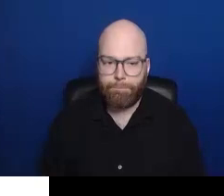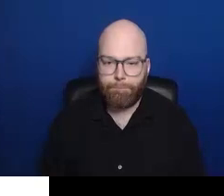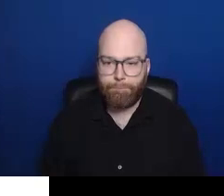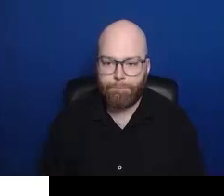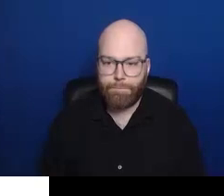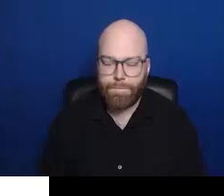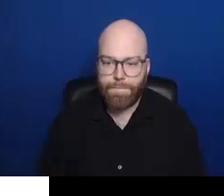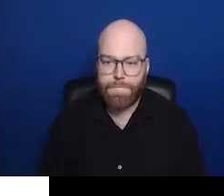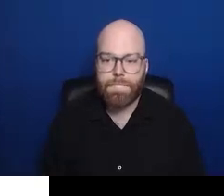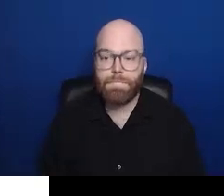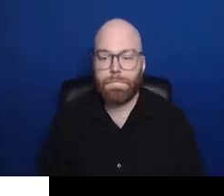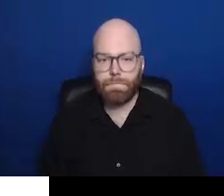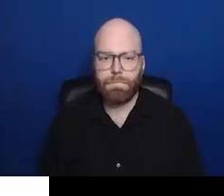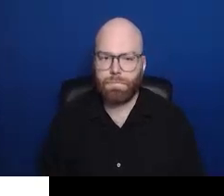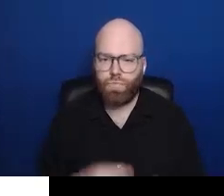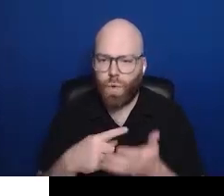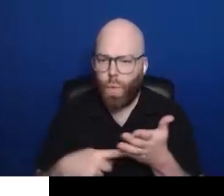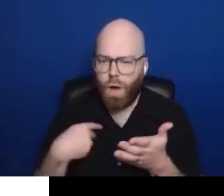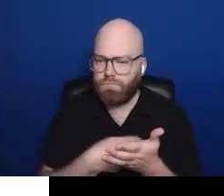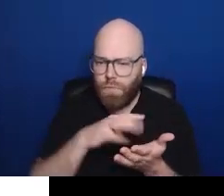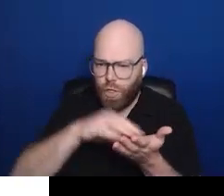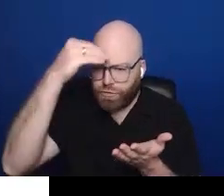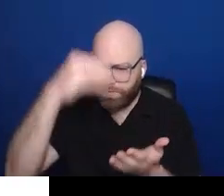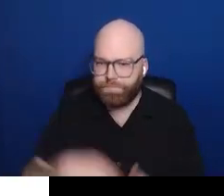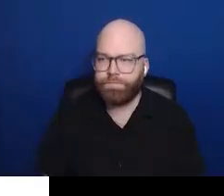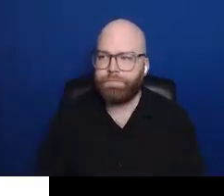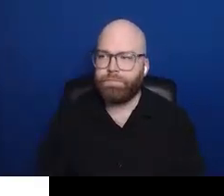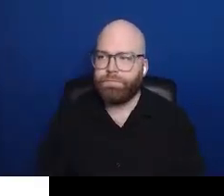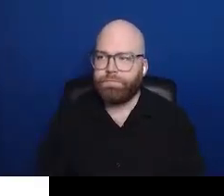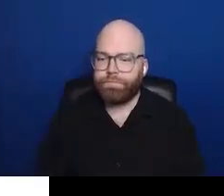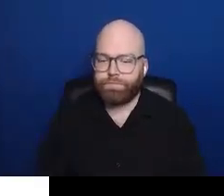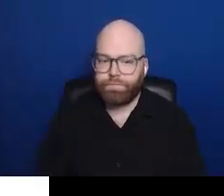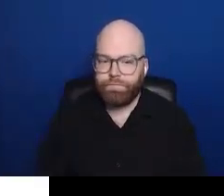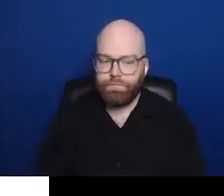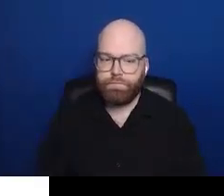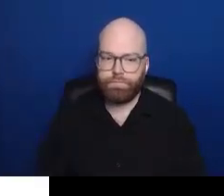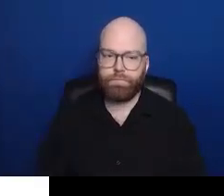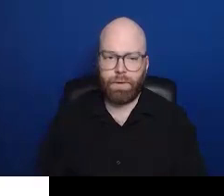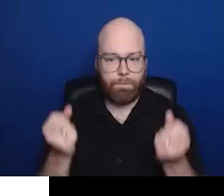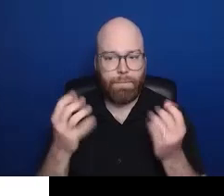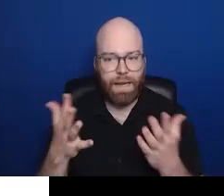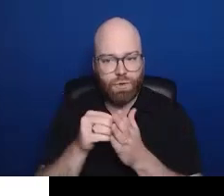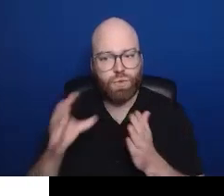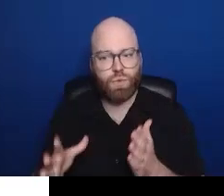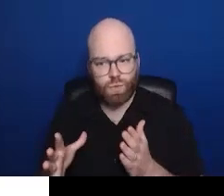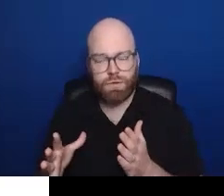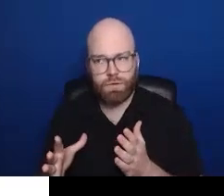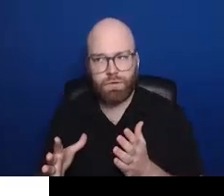So some takeaways. Many students and I say students because I work with a lot of,